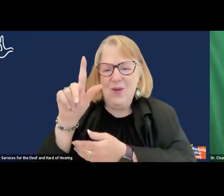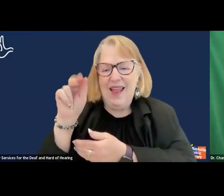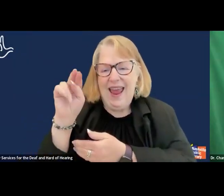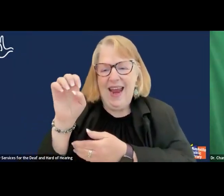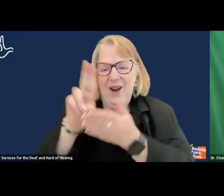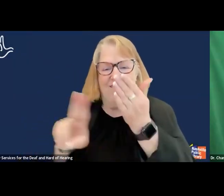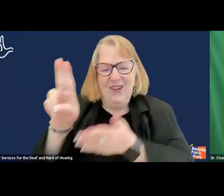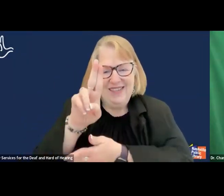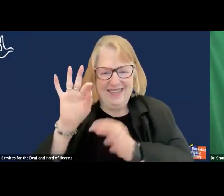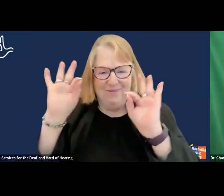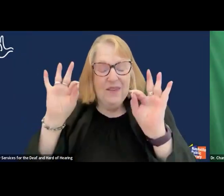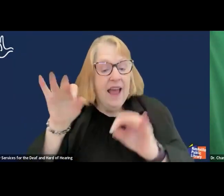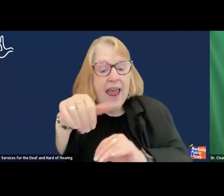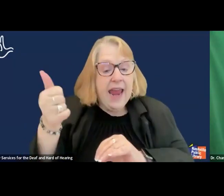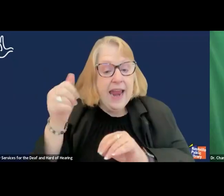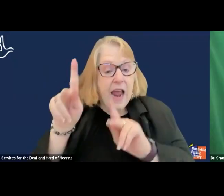And that you graduated from Tulane University.